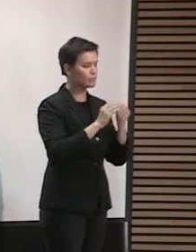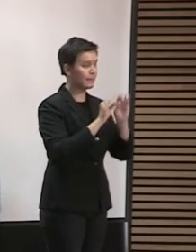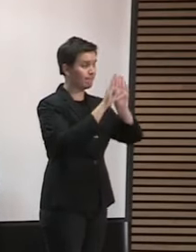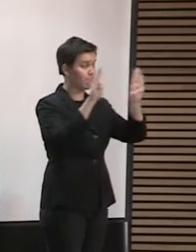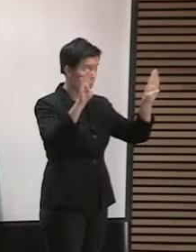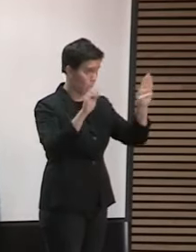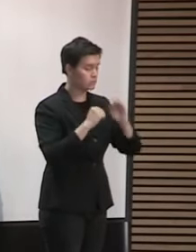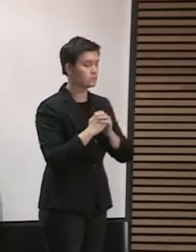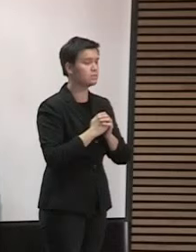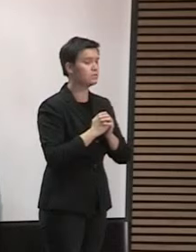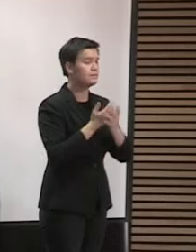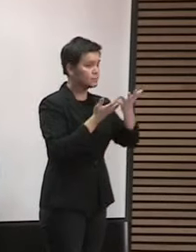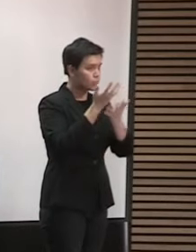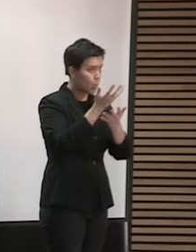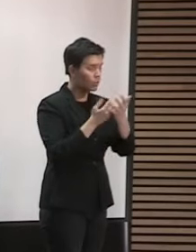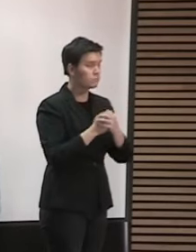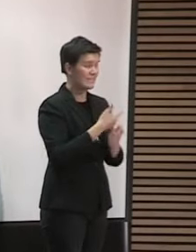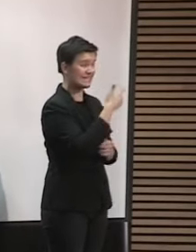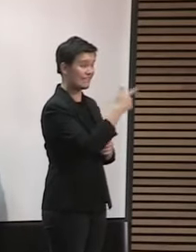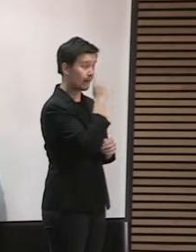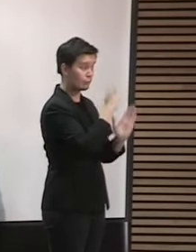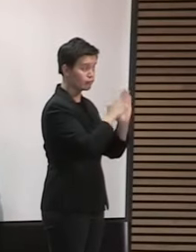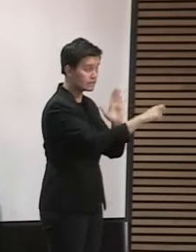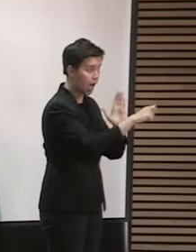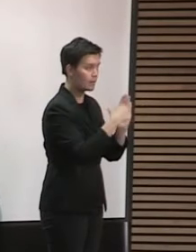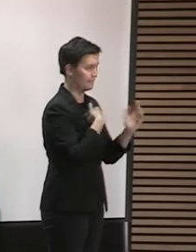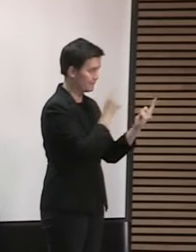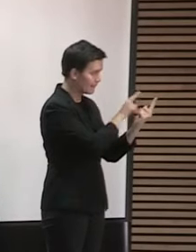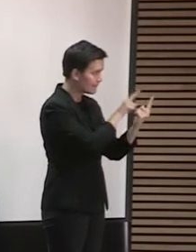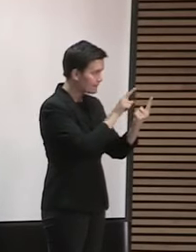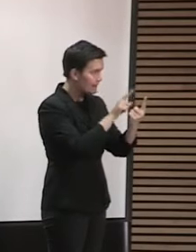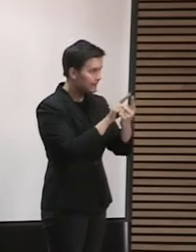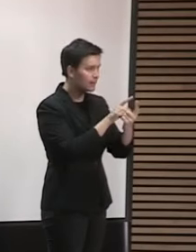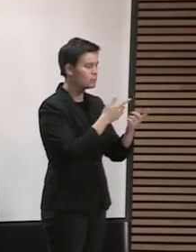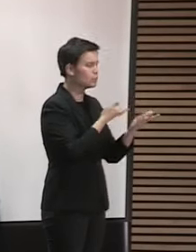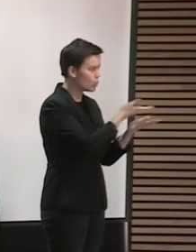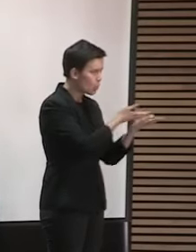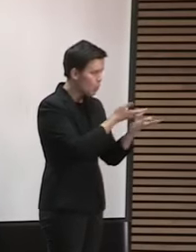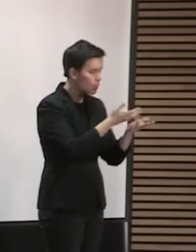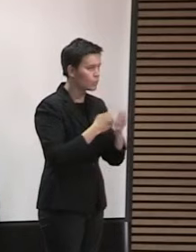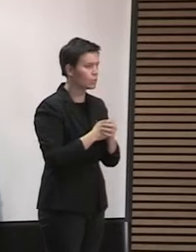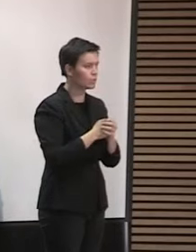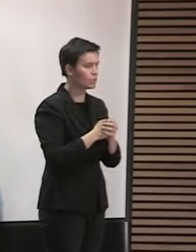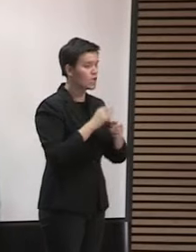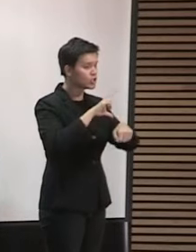be similar to the subtype of the virus that we've found in this cluster.